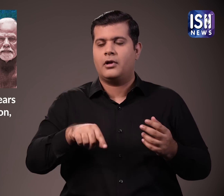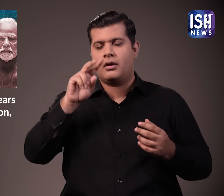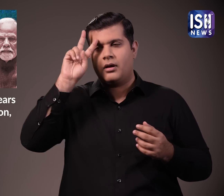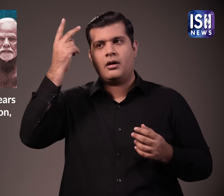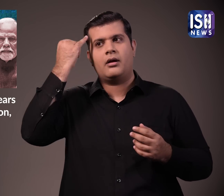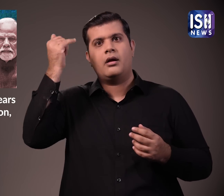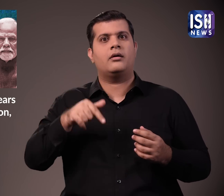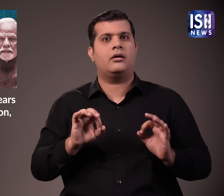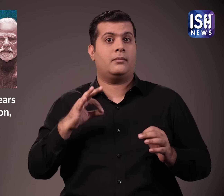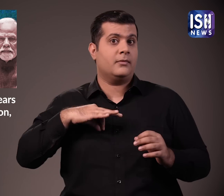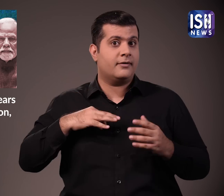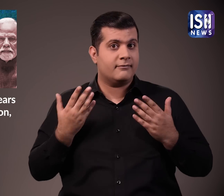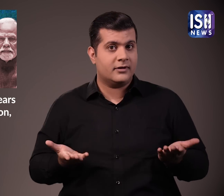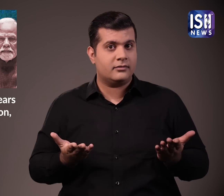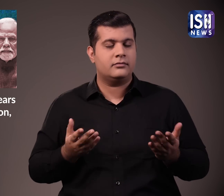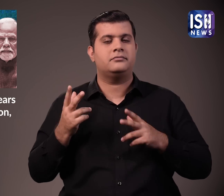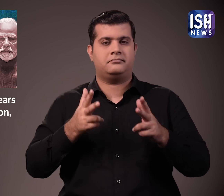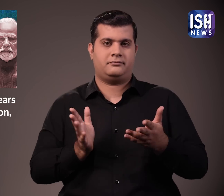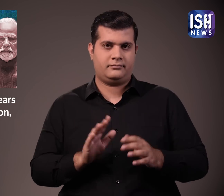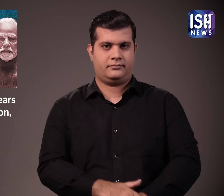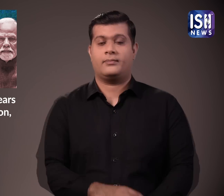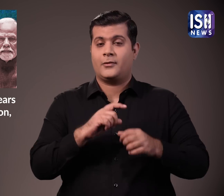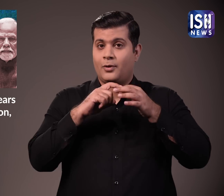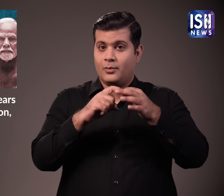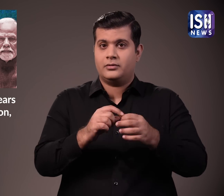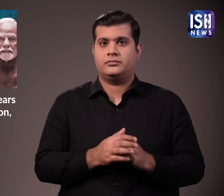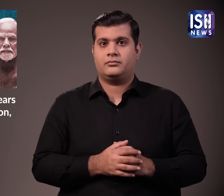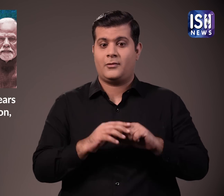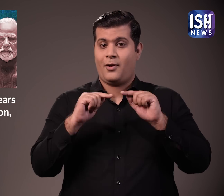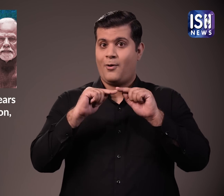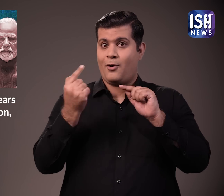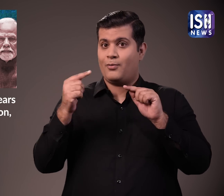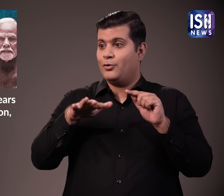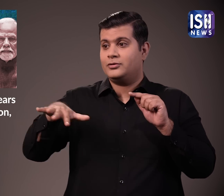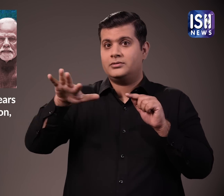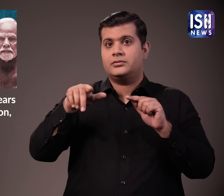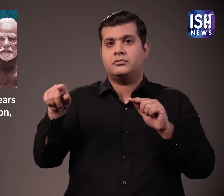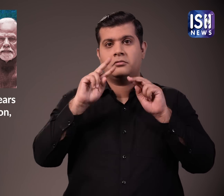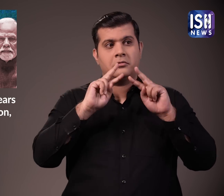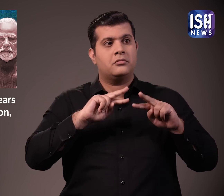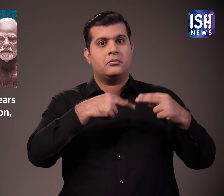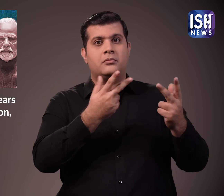So these were the advantages of the proposal. What does the opposition have to say about it?